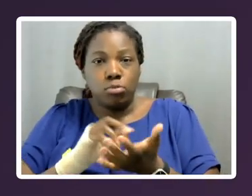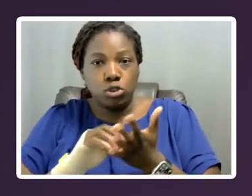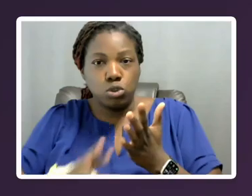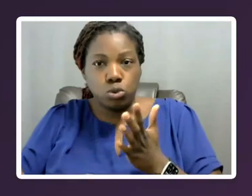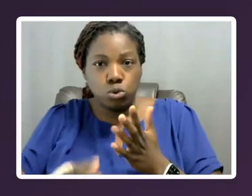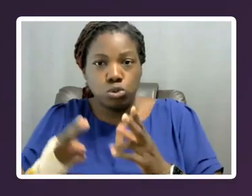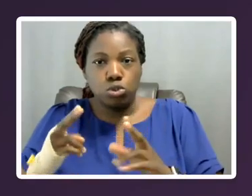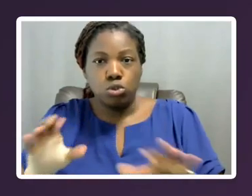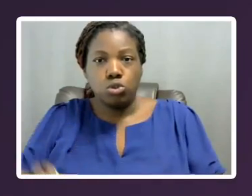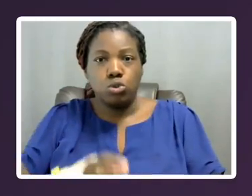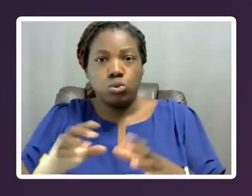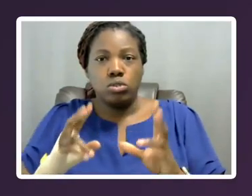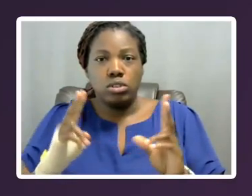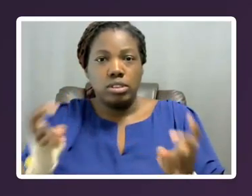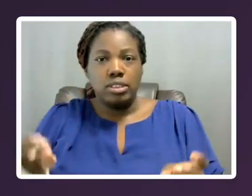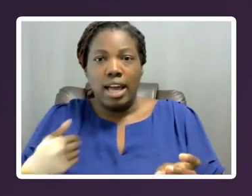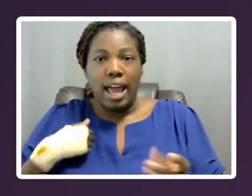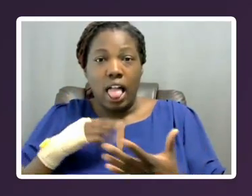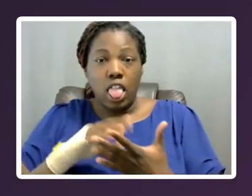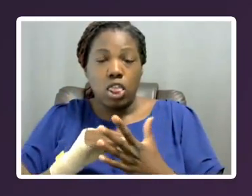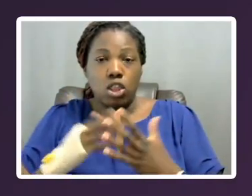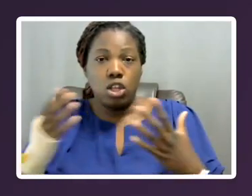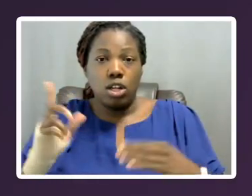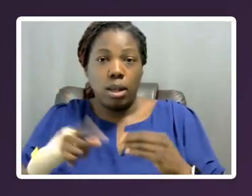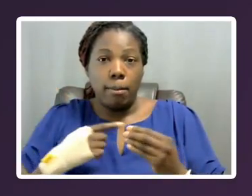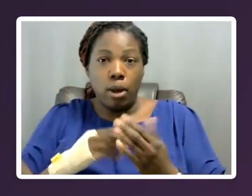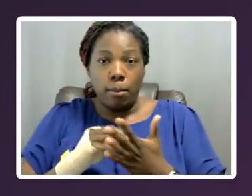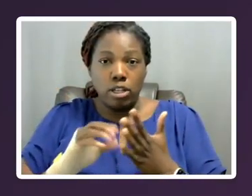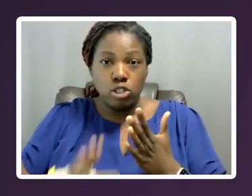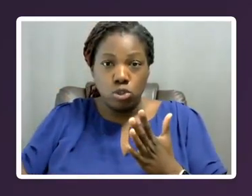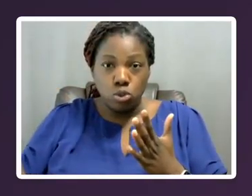Because I learned a lot about my students through the topics that they selected.